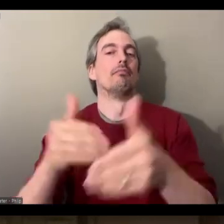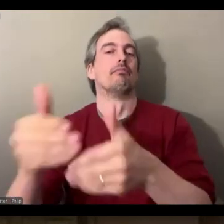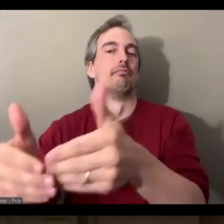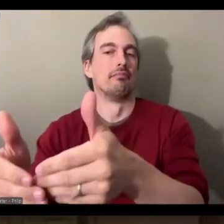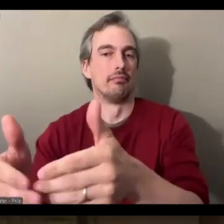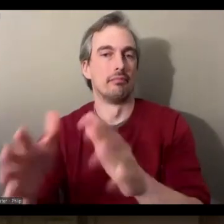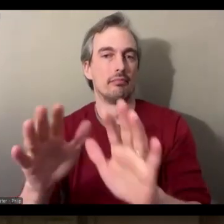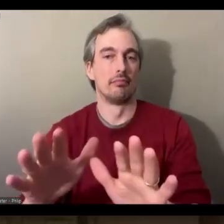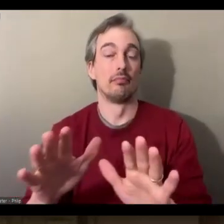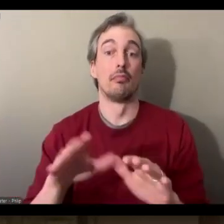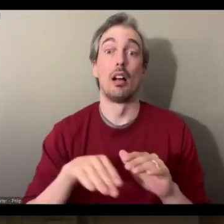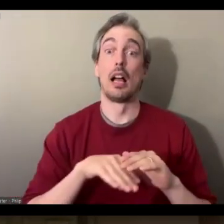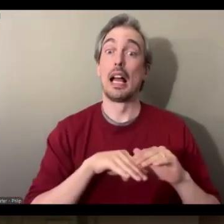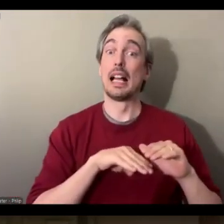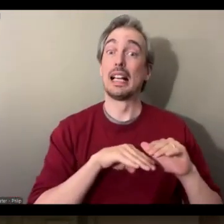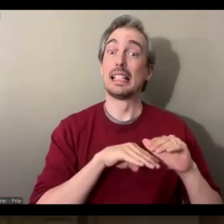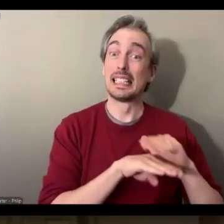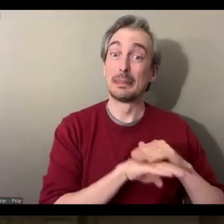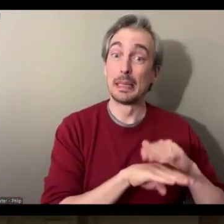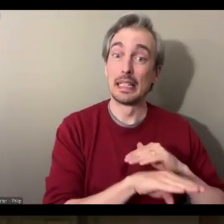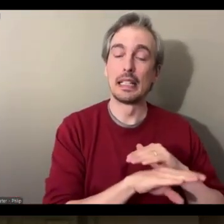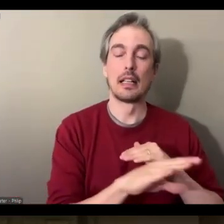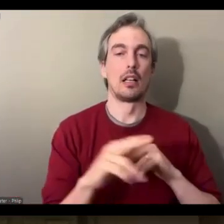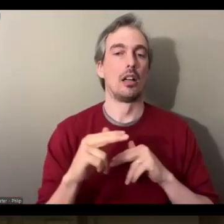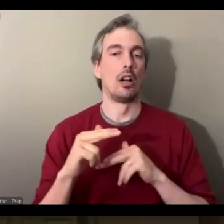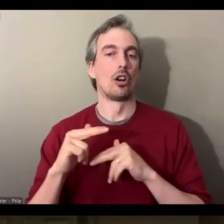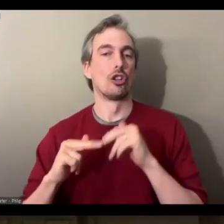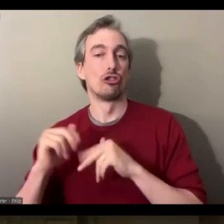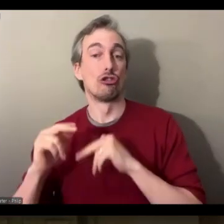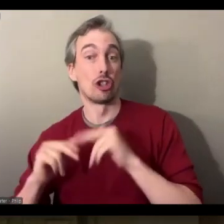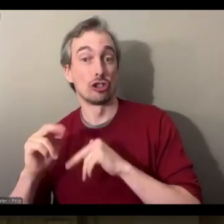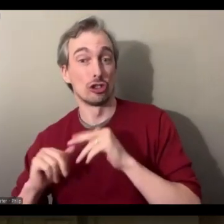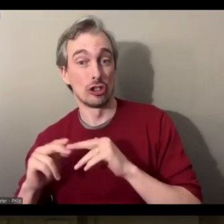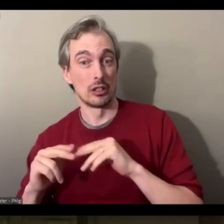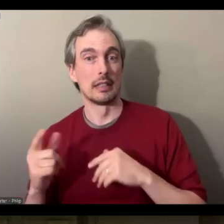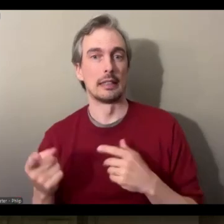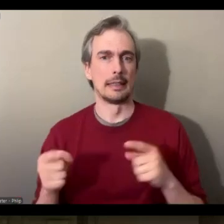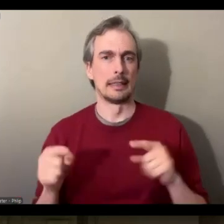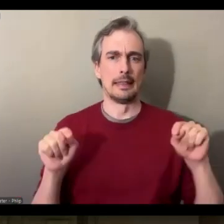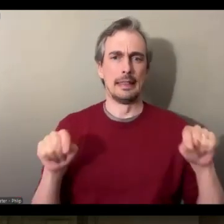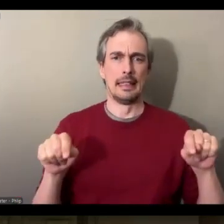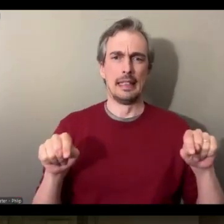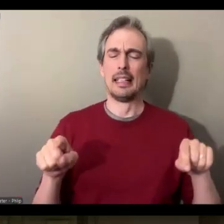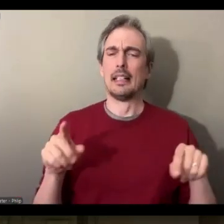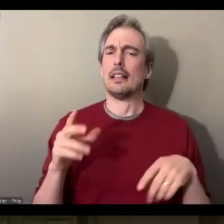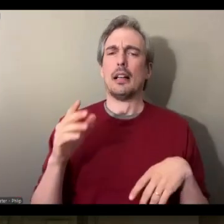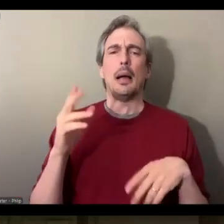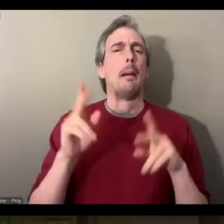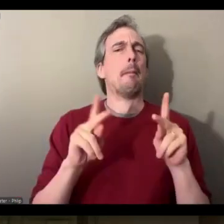the laws do not provide for sufficient levels of accessibility in our buildings, even the buildings